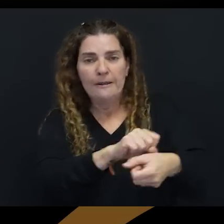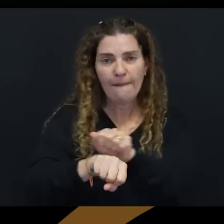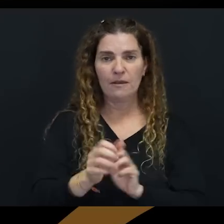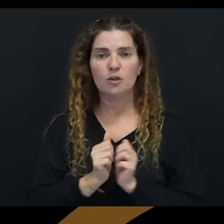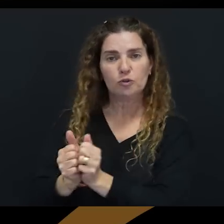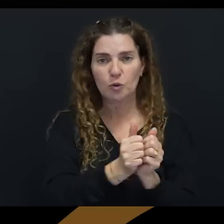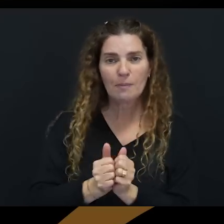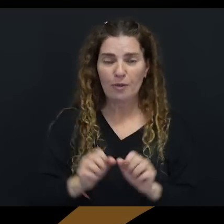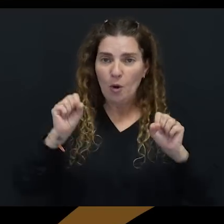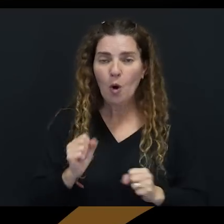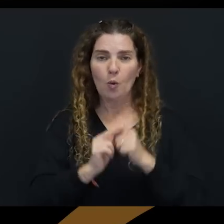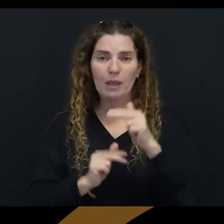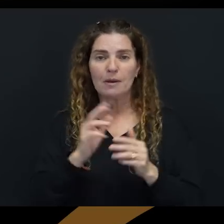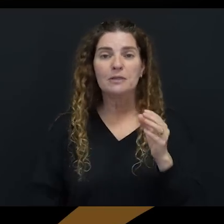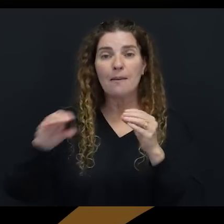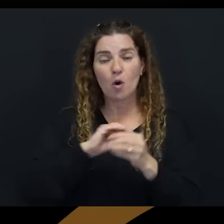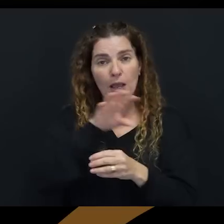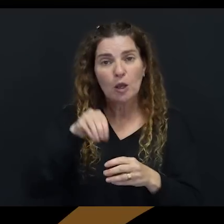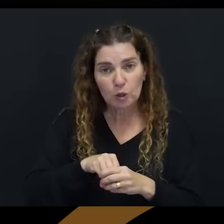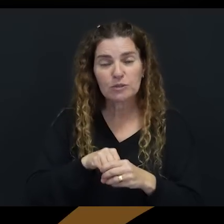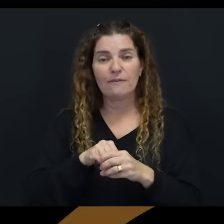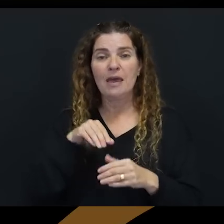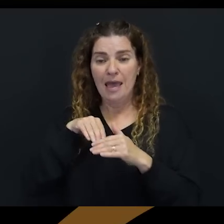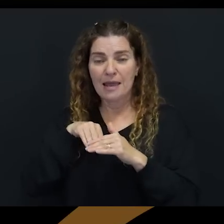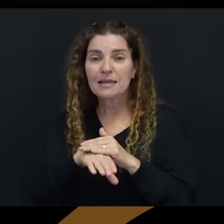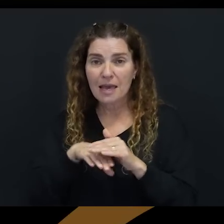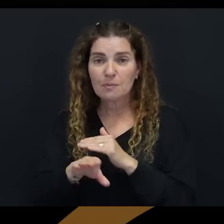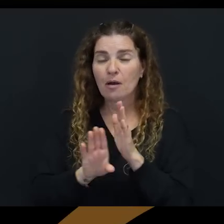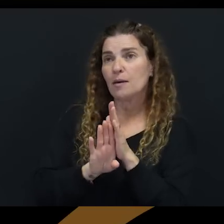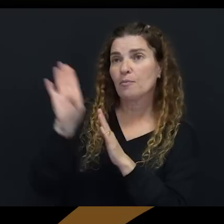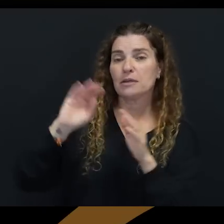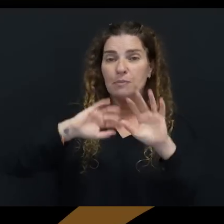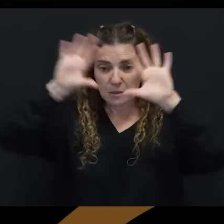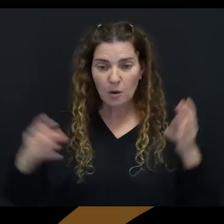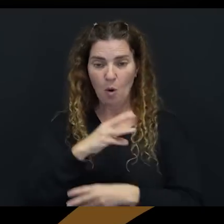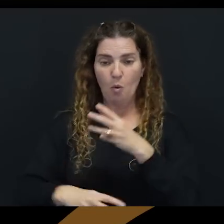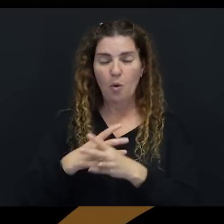Together, we can build a more inclusive and accessible and prosperous world for all.